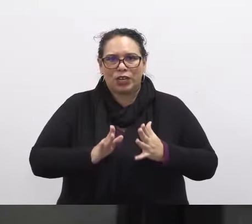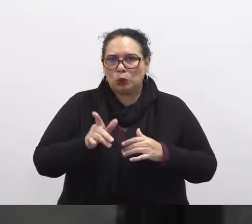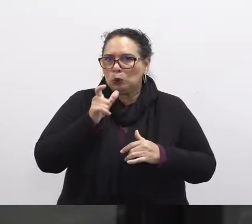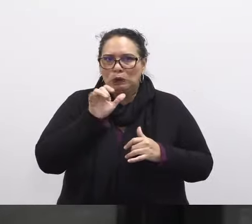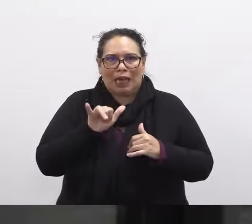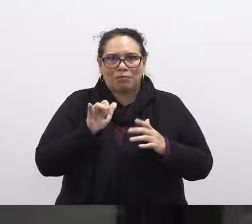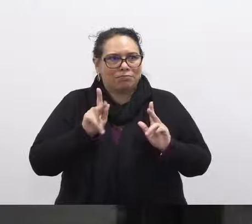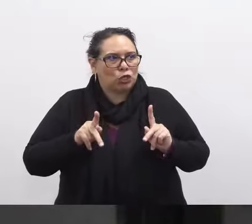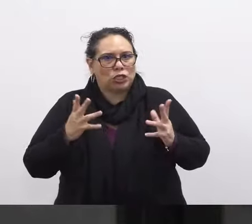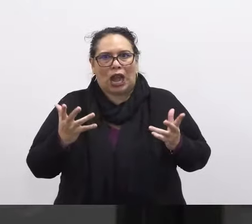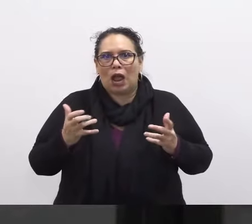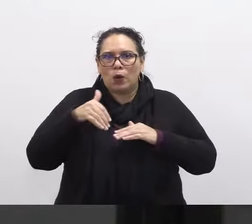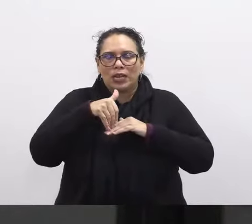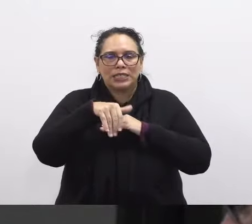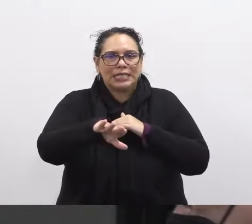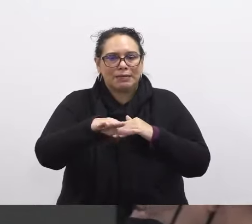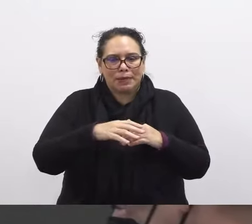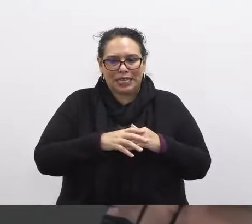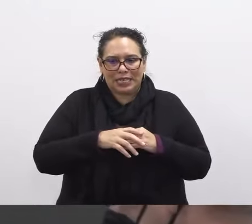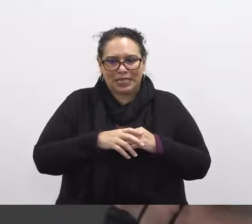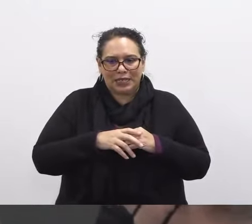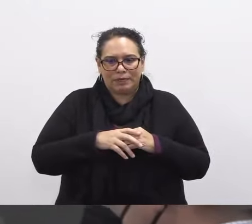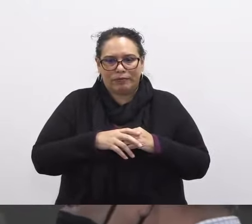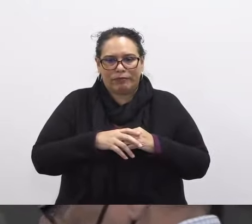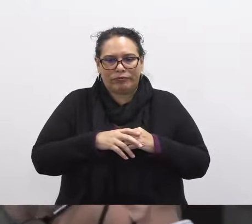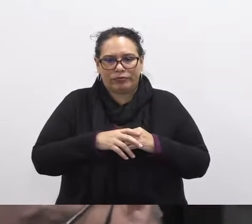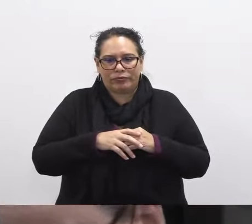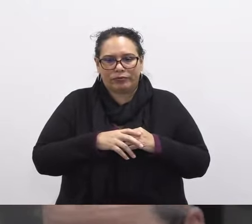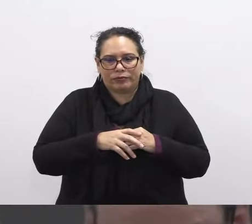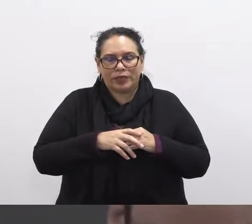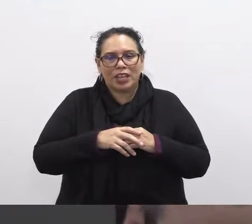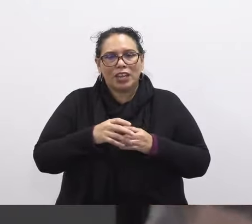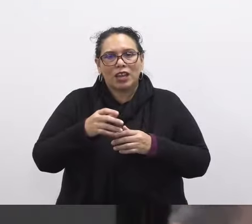I'd like to submit these for each board member.